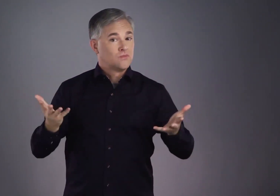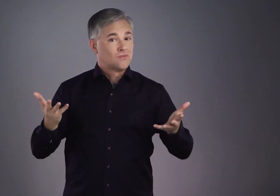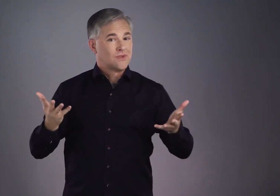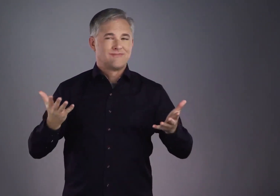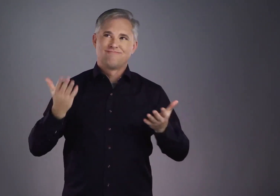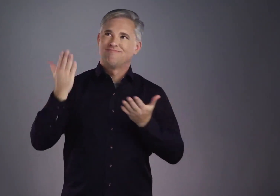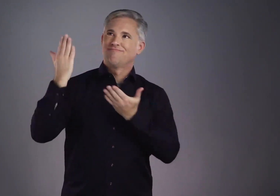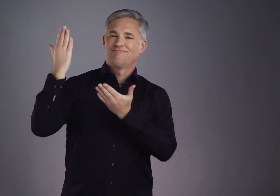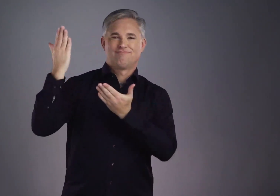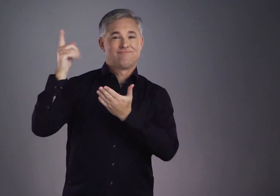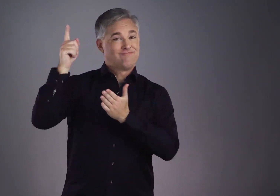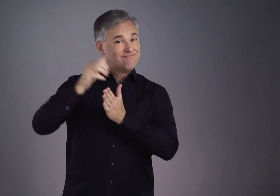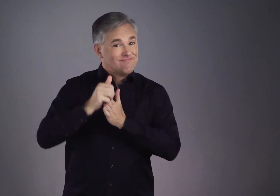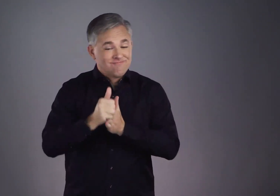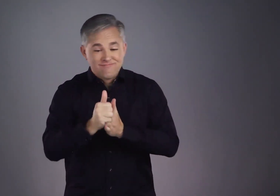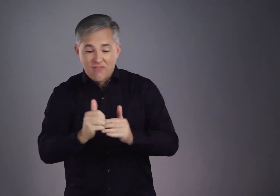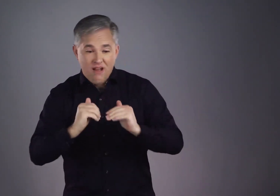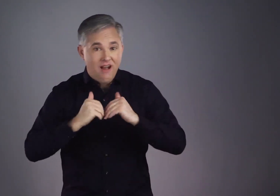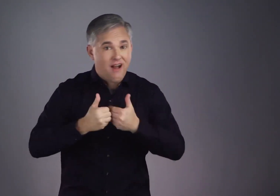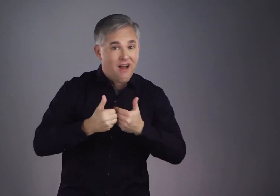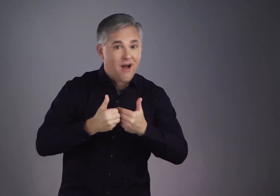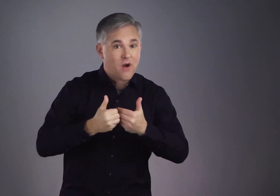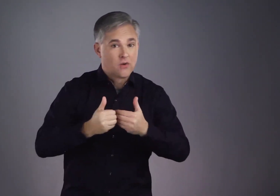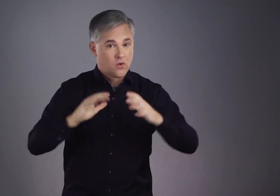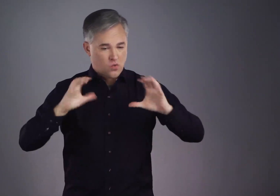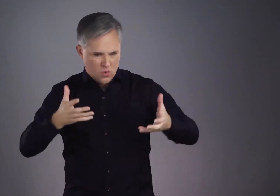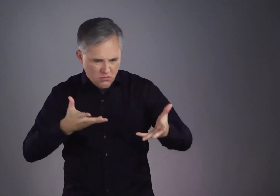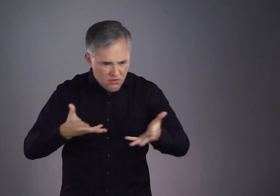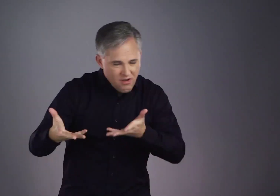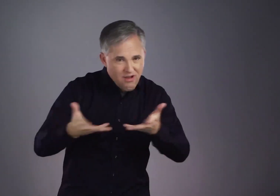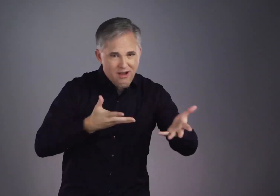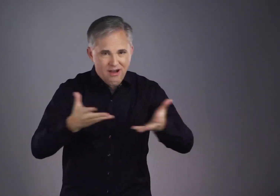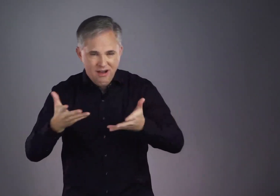a loving God as He may express Himself in our group conscience.